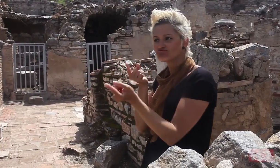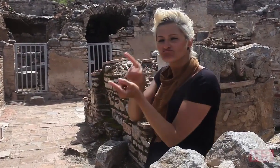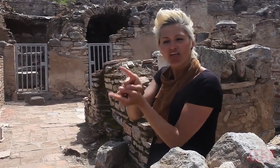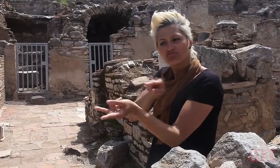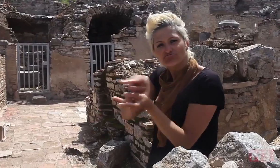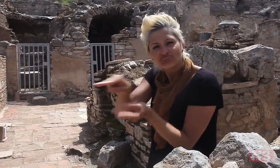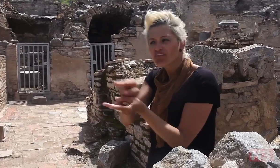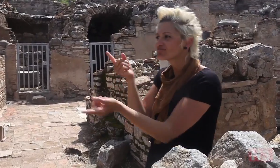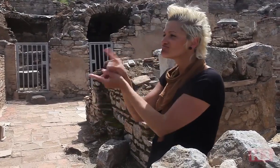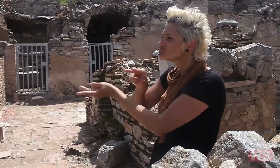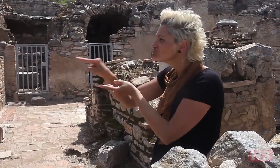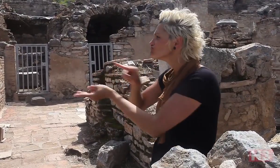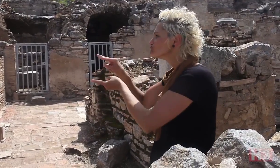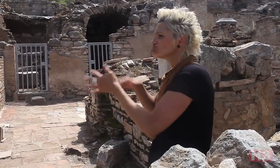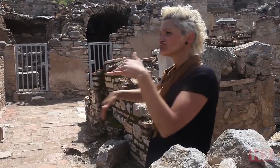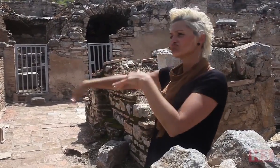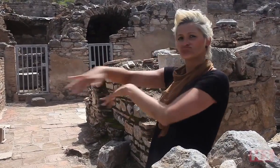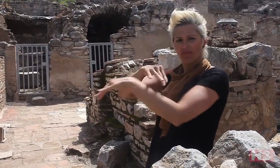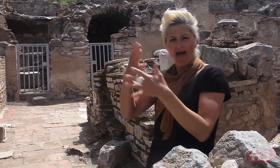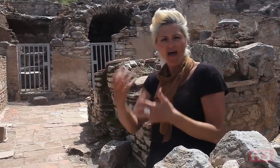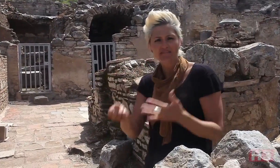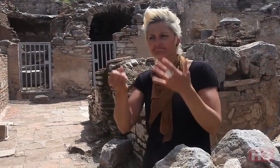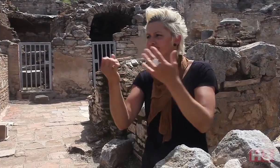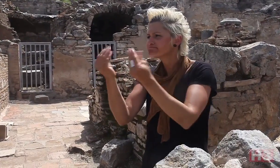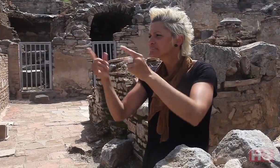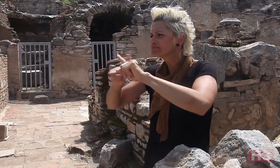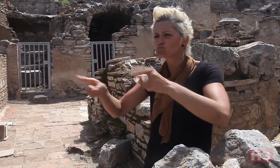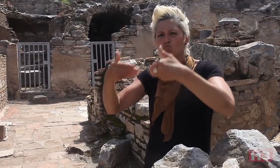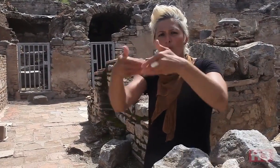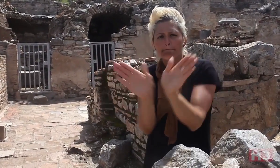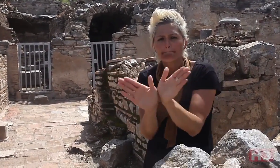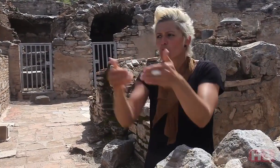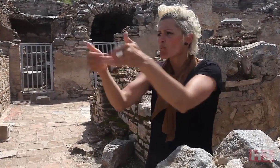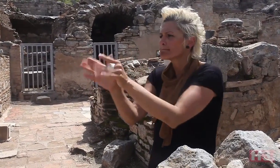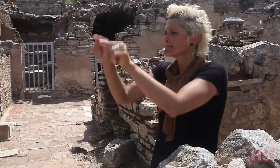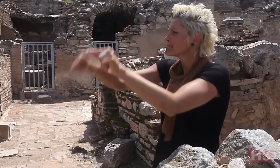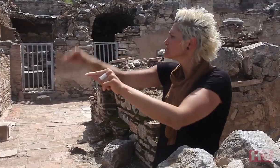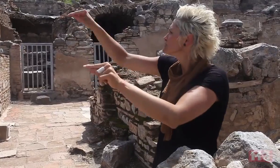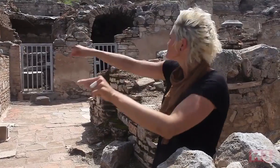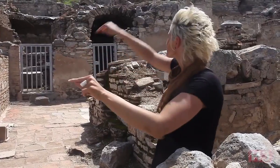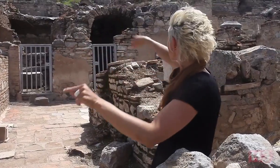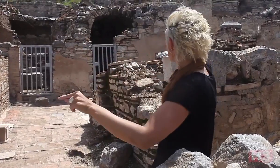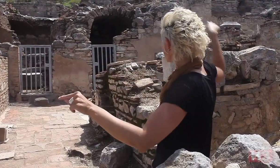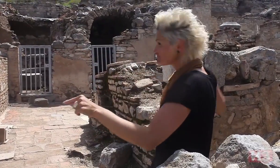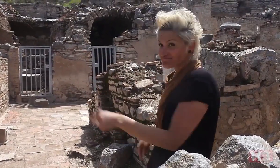The men would have sex with these women. There were also many rooms.